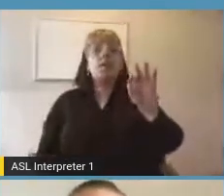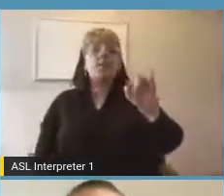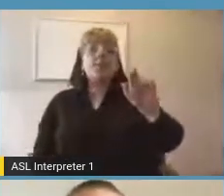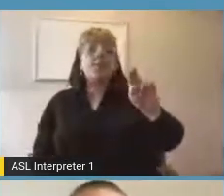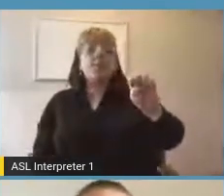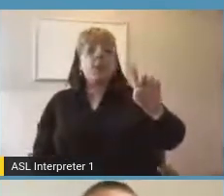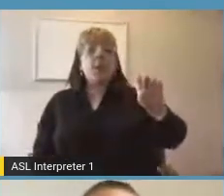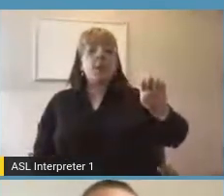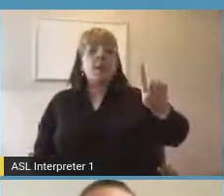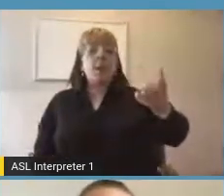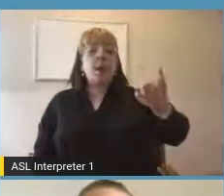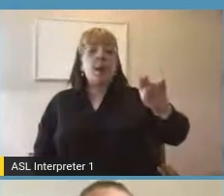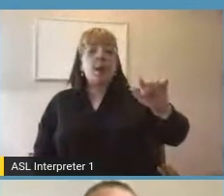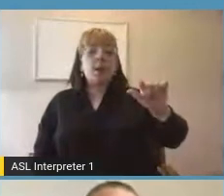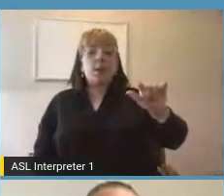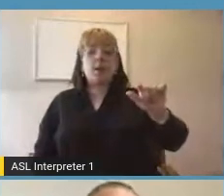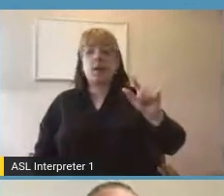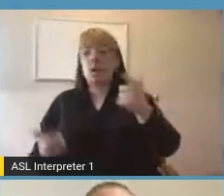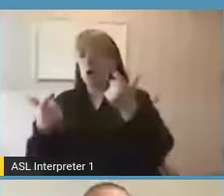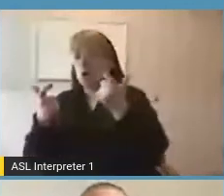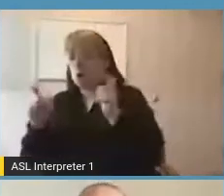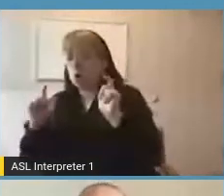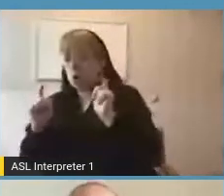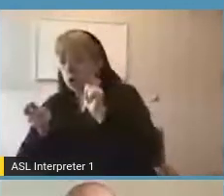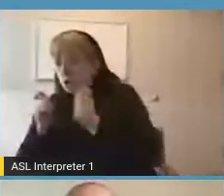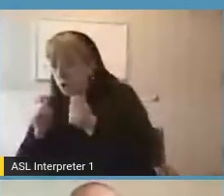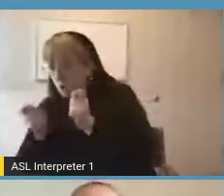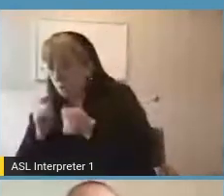adjustments as needed where things don't sound right like ooh that's a bit sudden I'm going